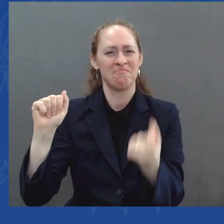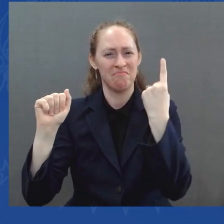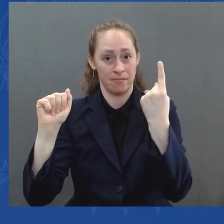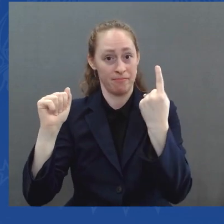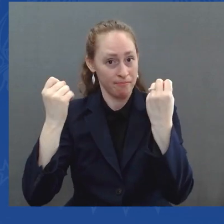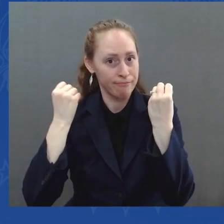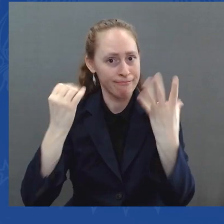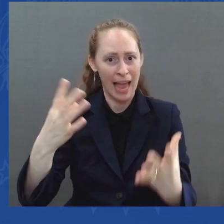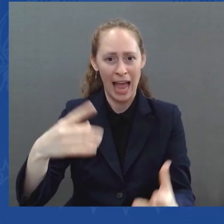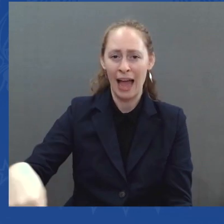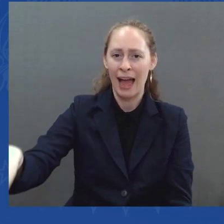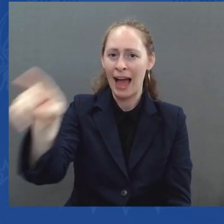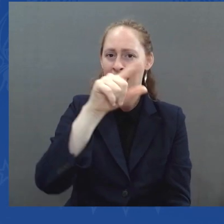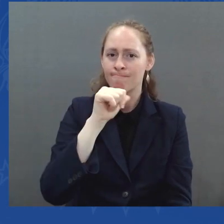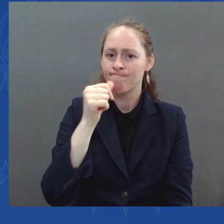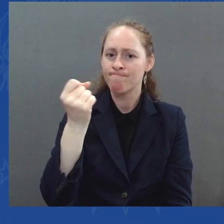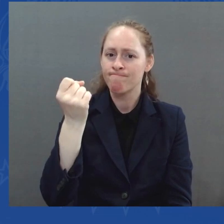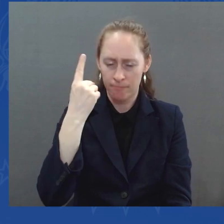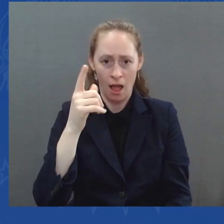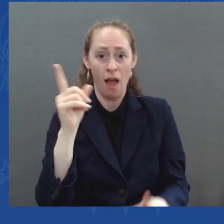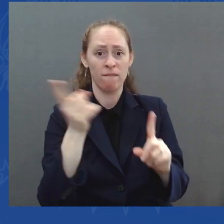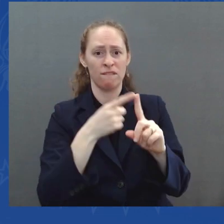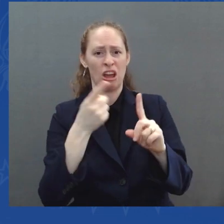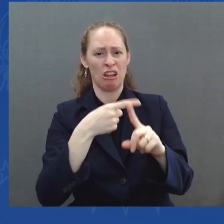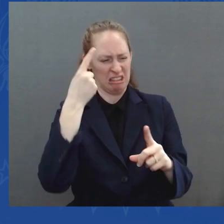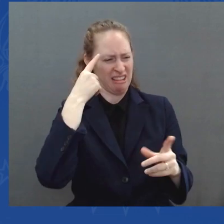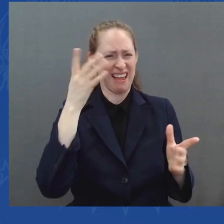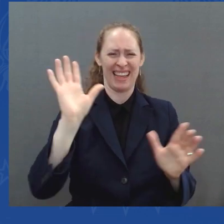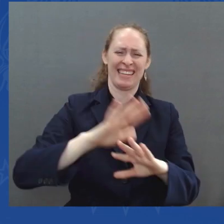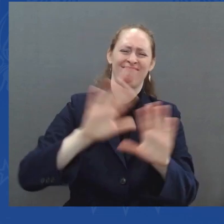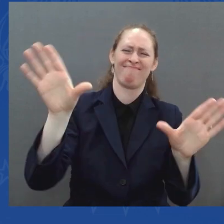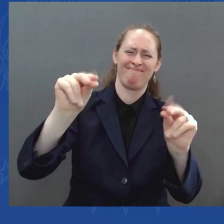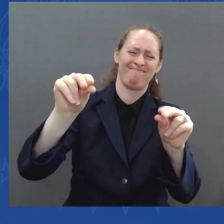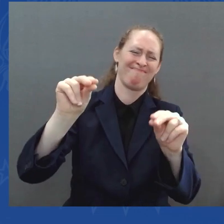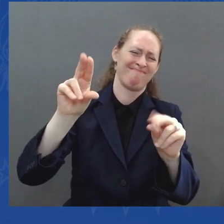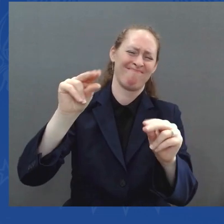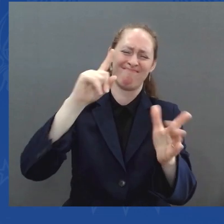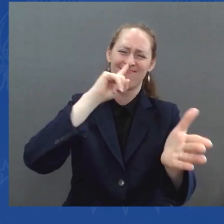And today, the ACA hasn't just survived; it's pretty darn popular.